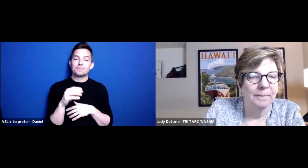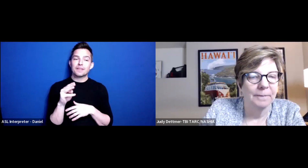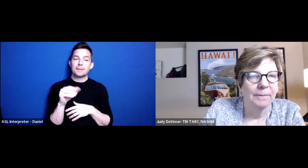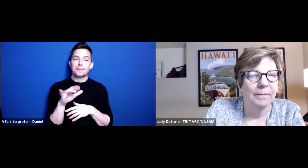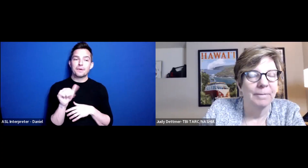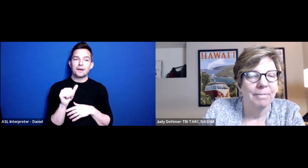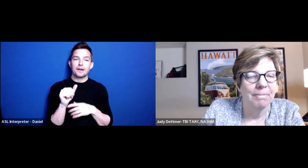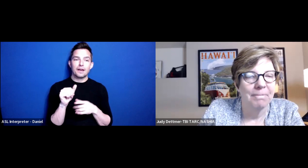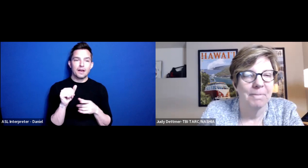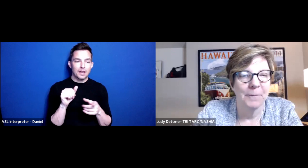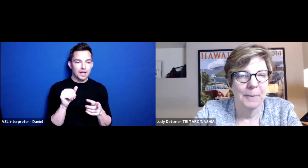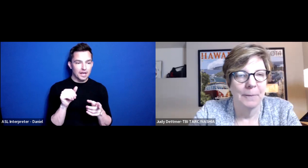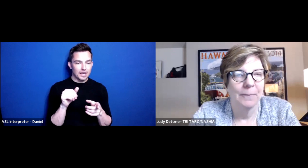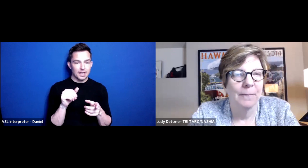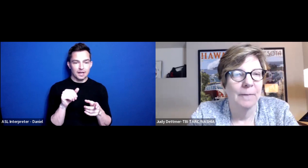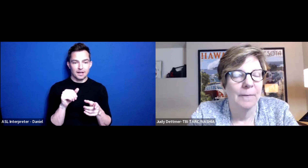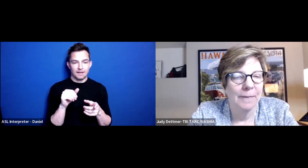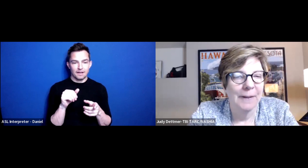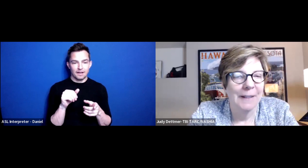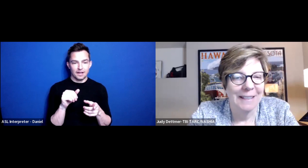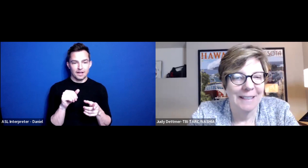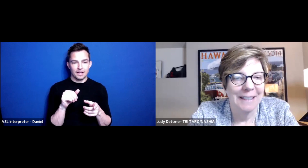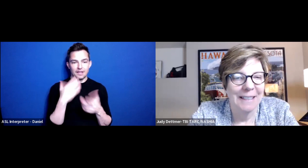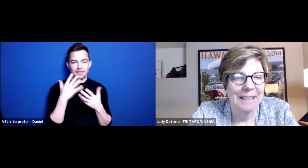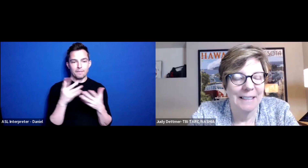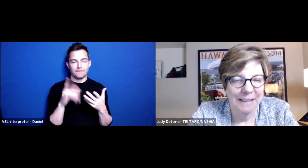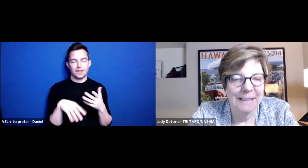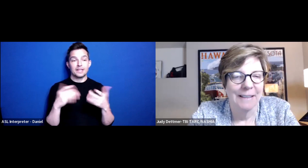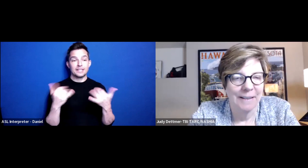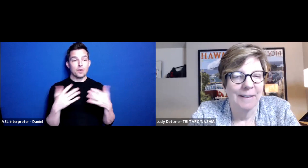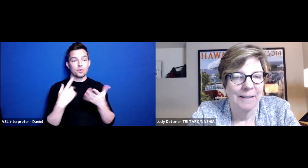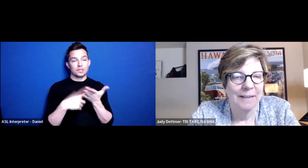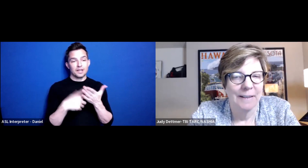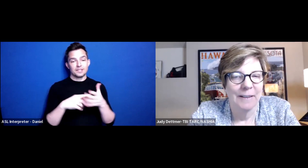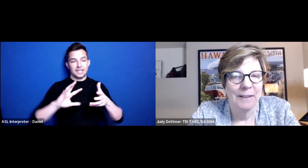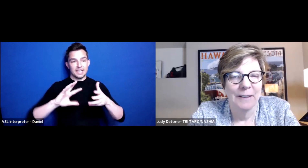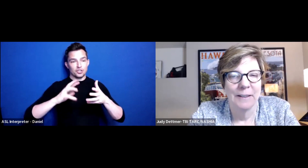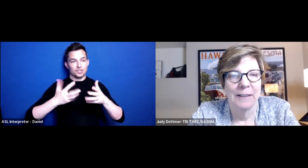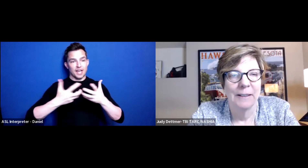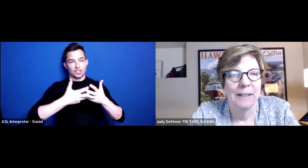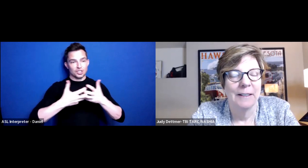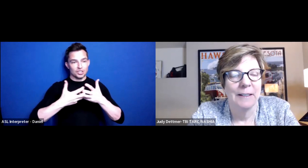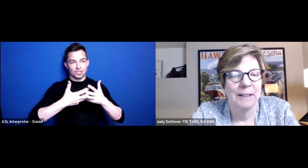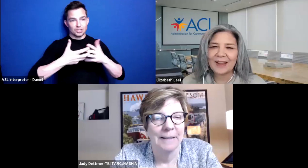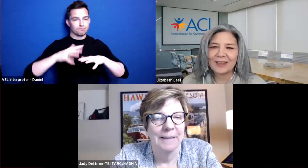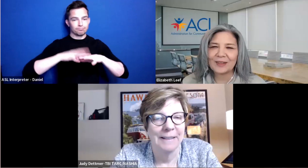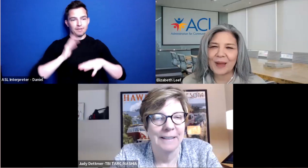point, we're going to the intersectionality part of our presentation. So I will hand it